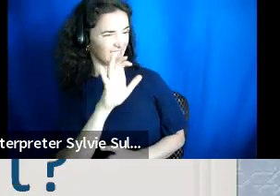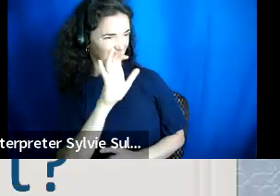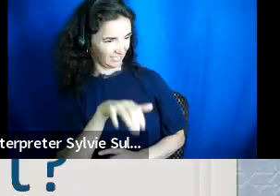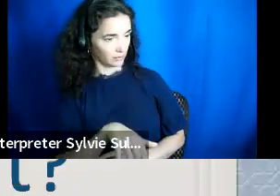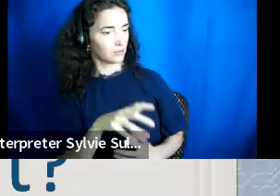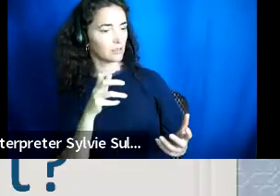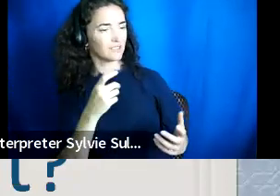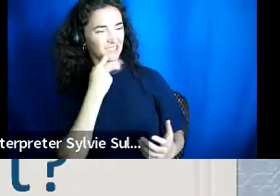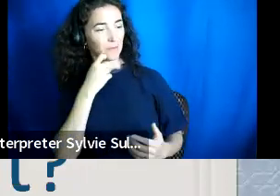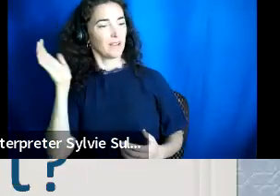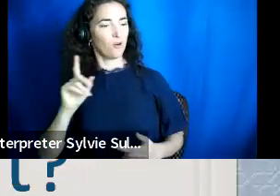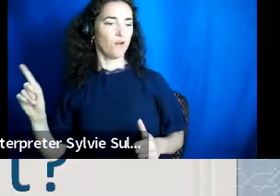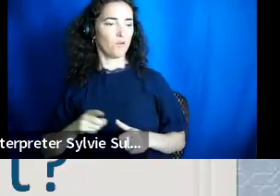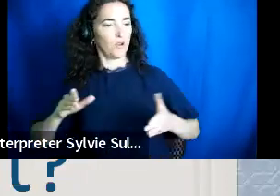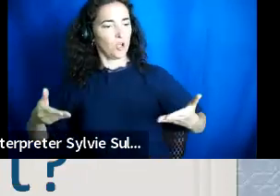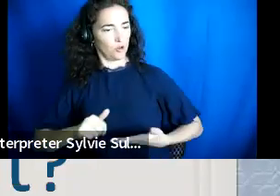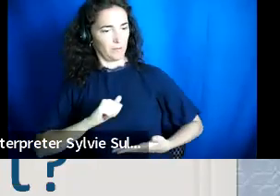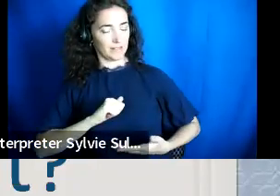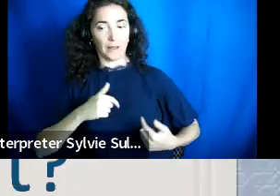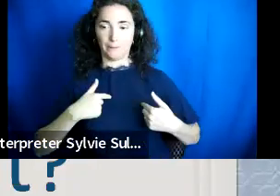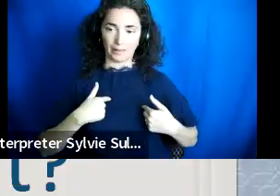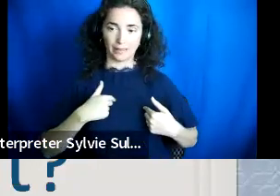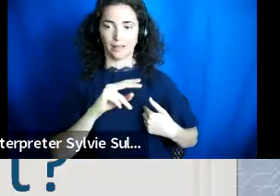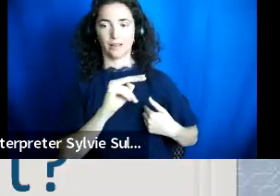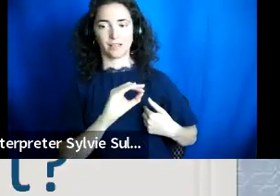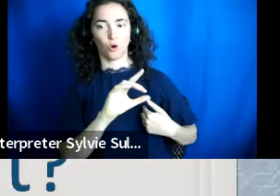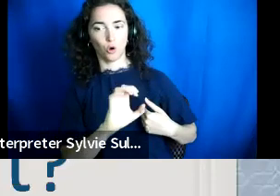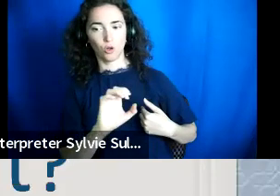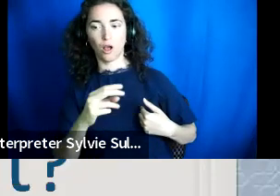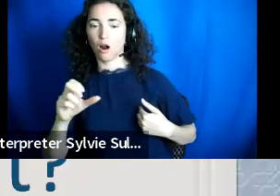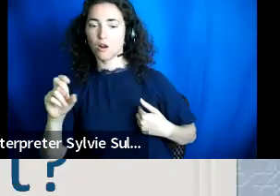We came to the agency looking for that support, we came to the agency.